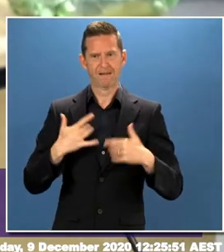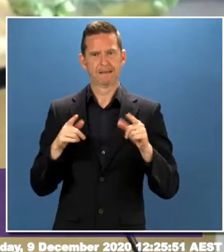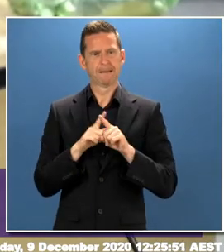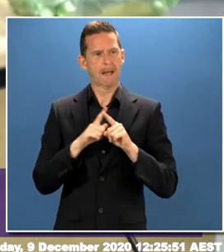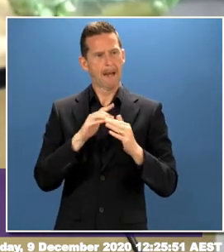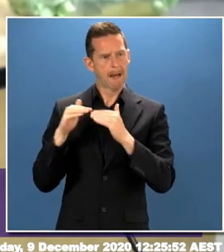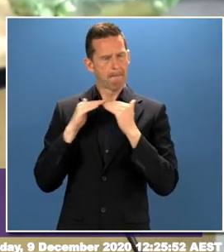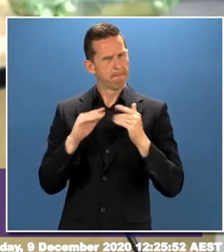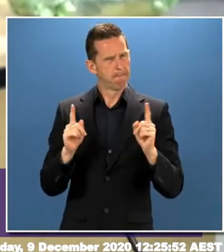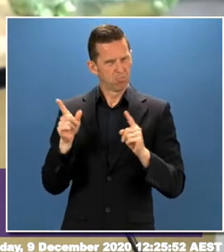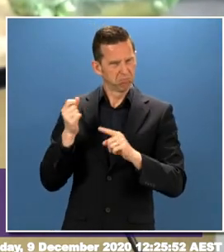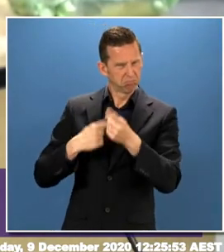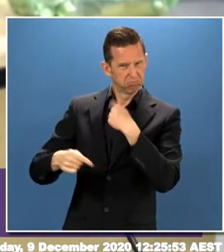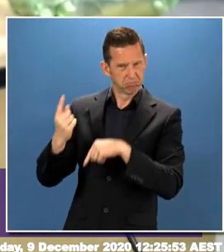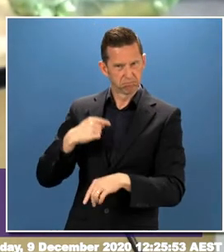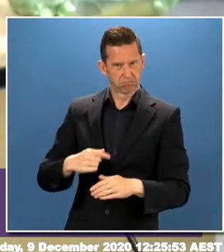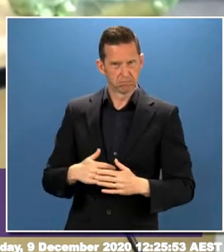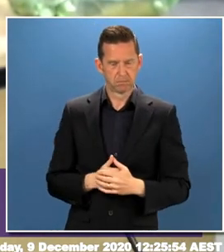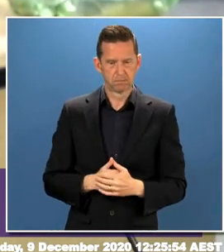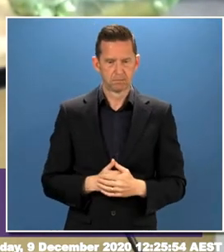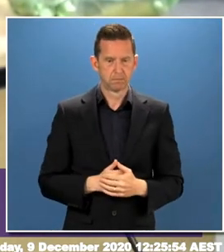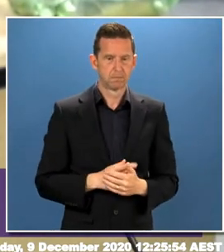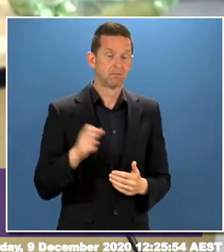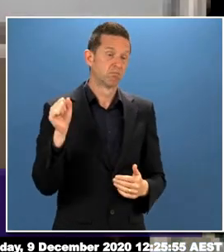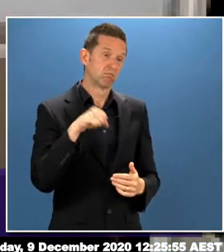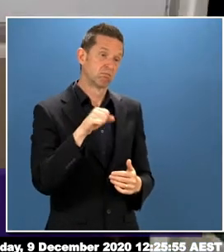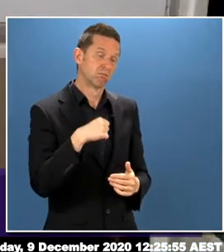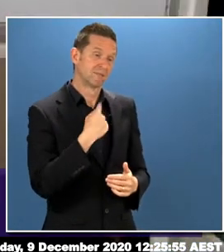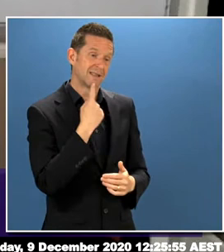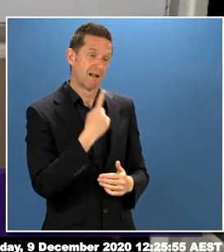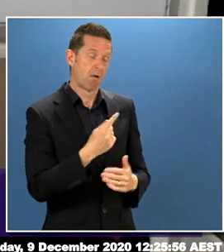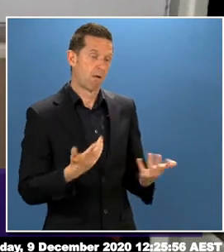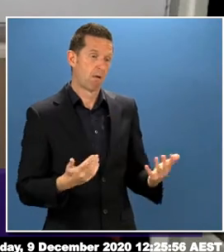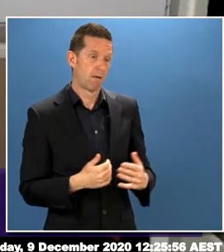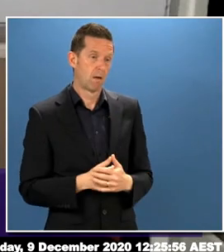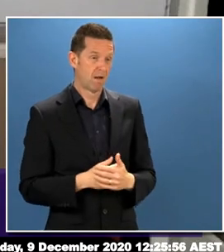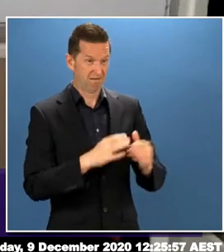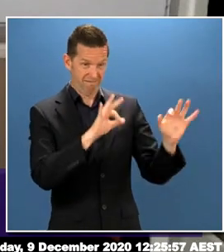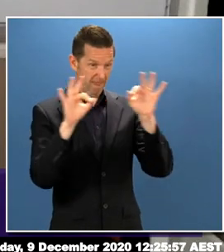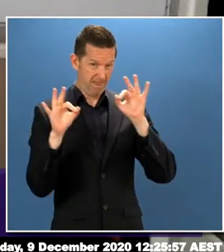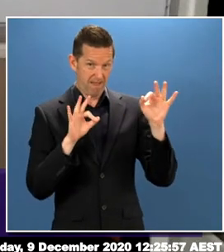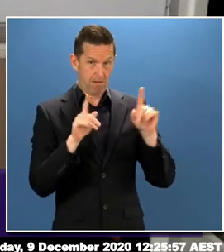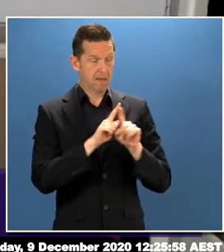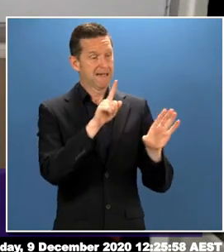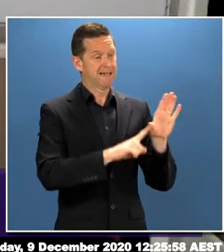That's right. There is nothing, and you really are, you leave year 12, and for a young person